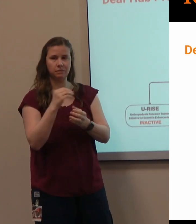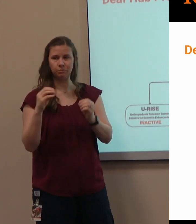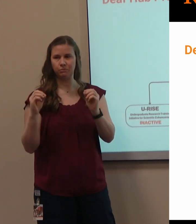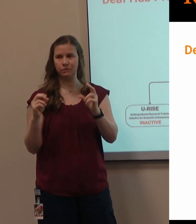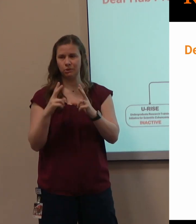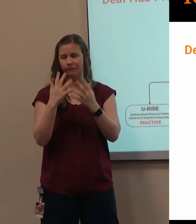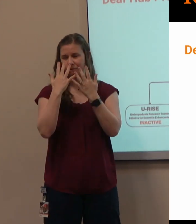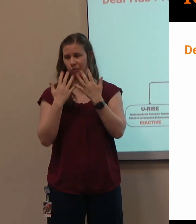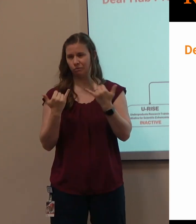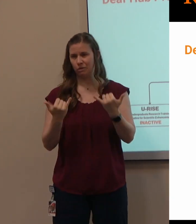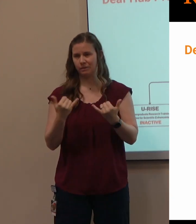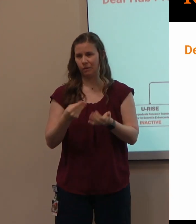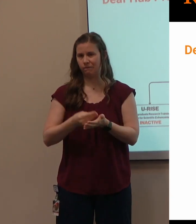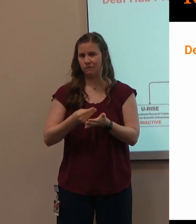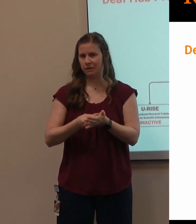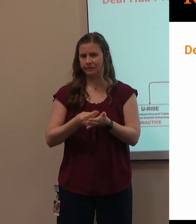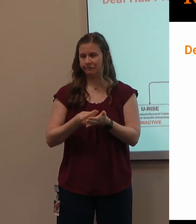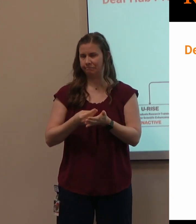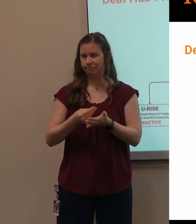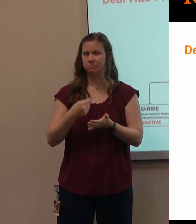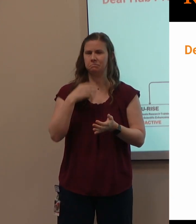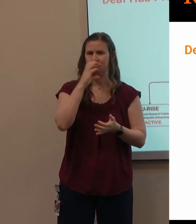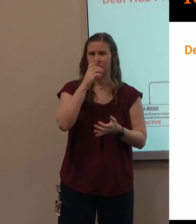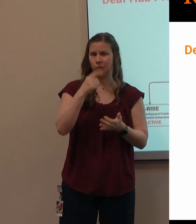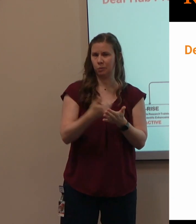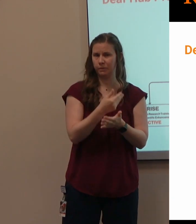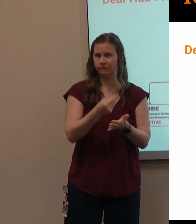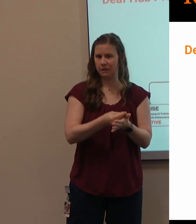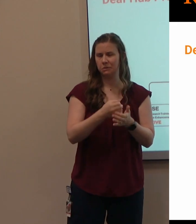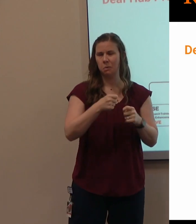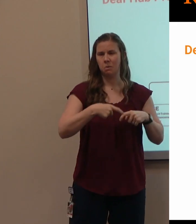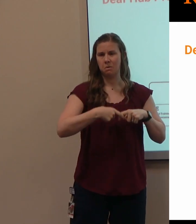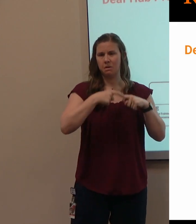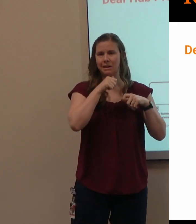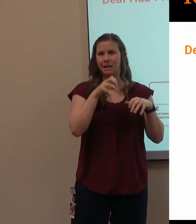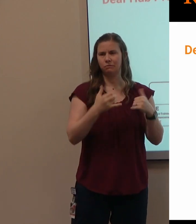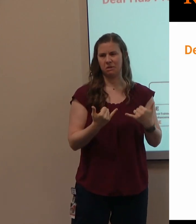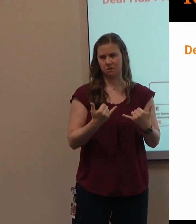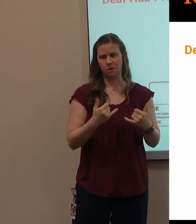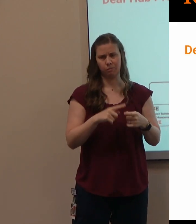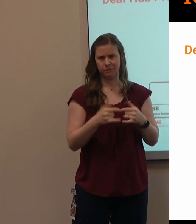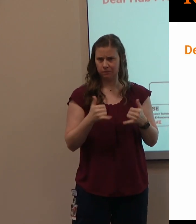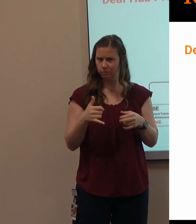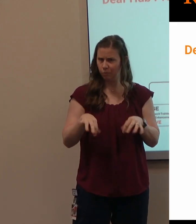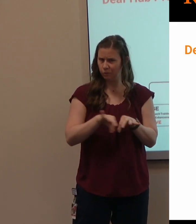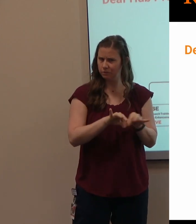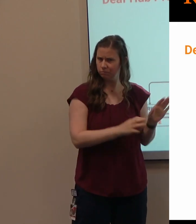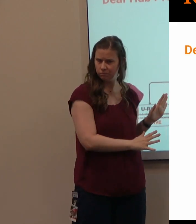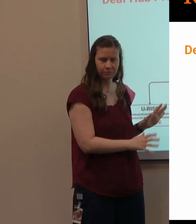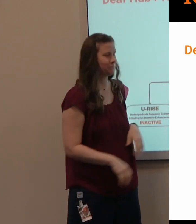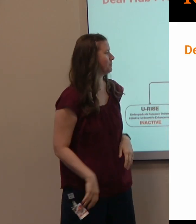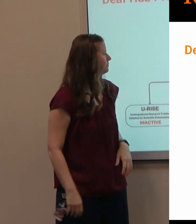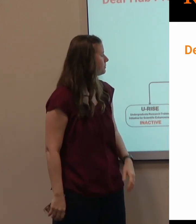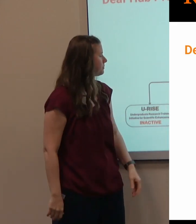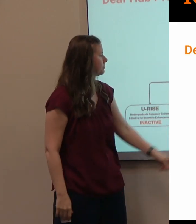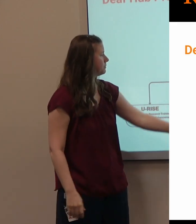U-RISE and the Bridges Program are unfortunately not active. We are looking for new funding to provide those,